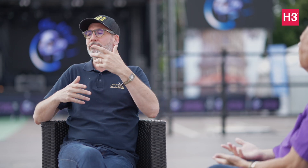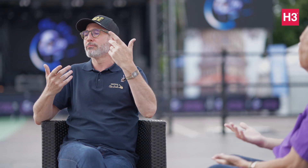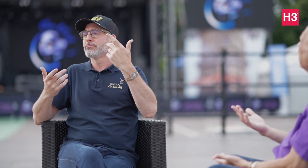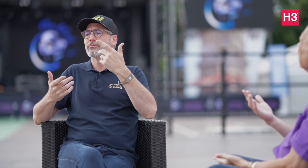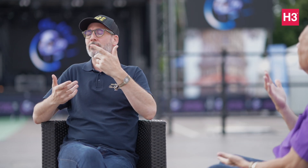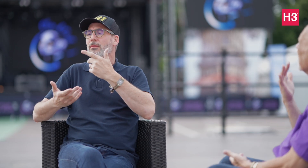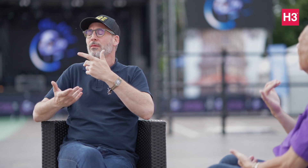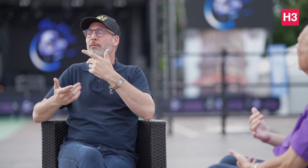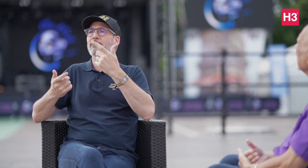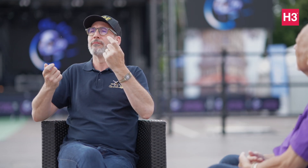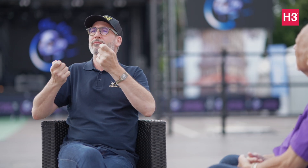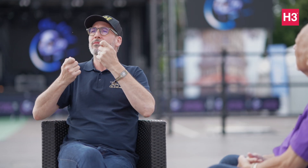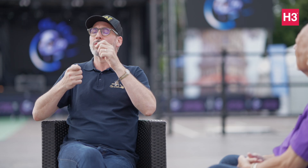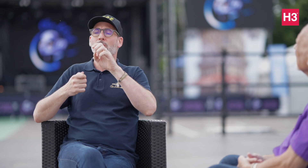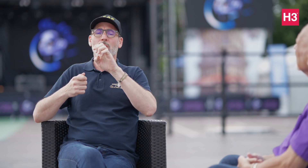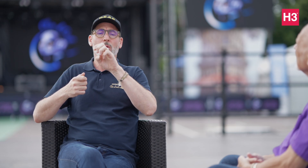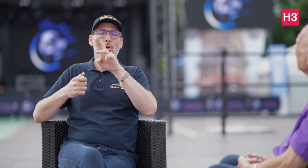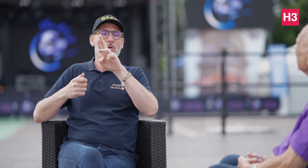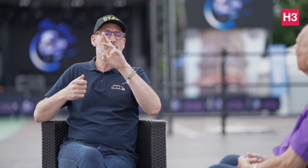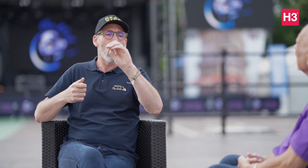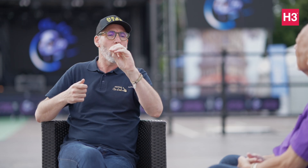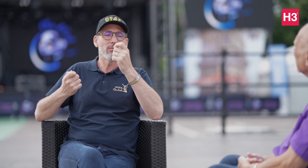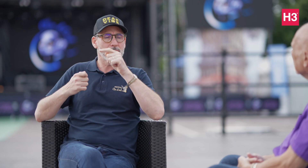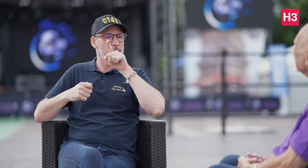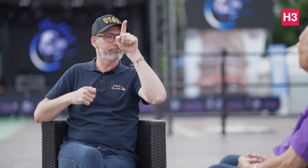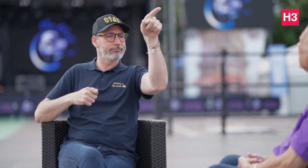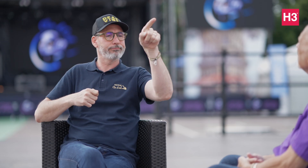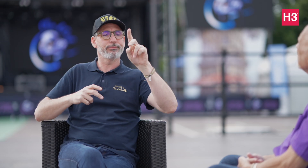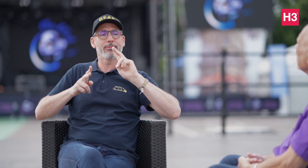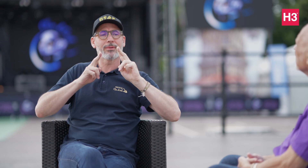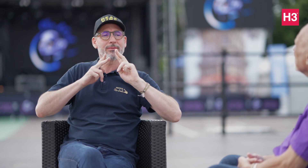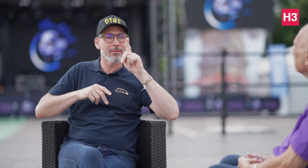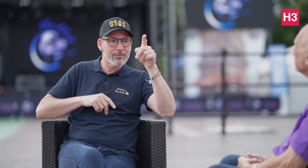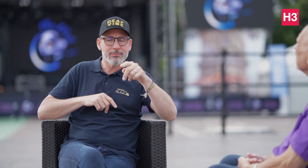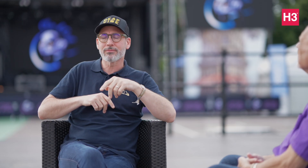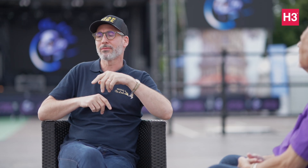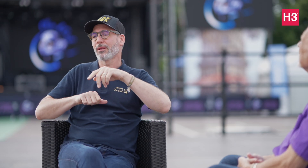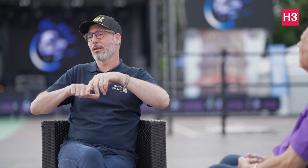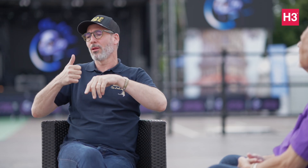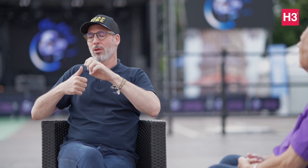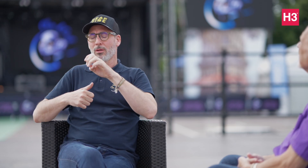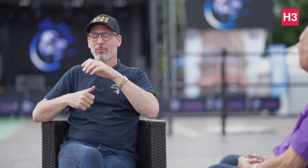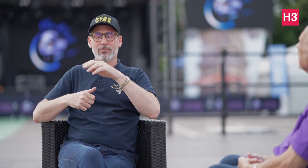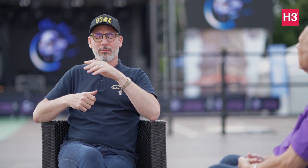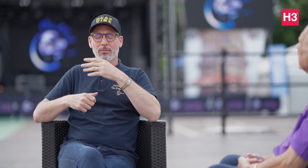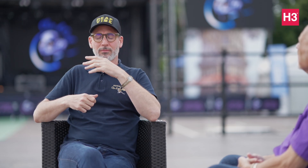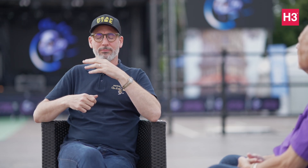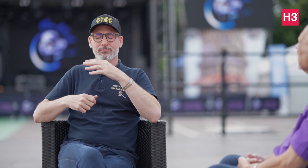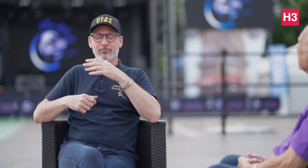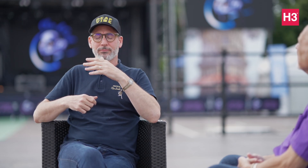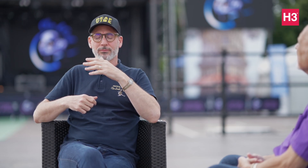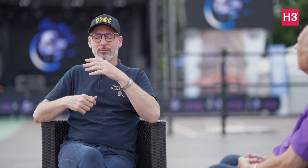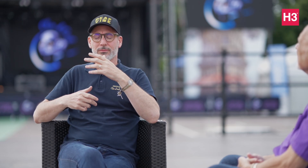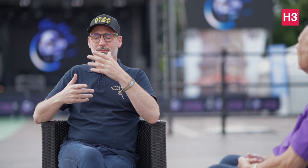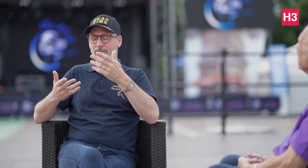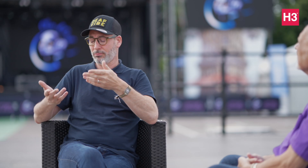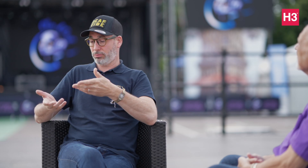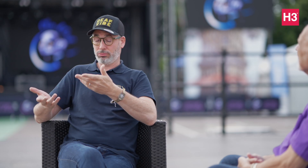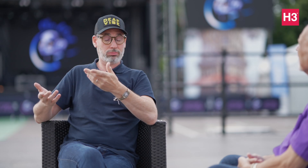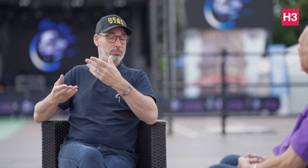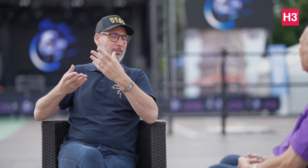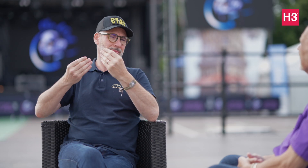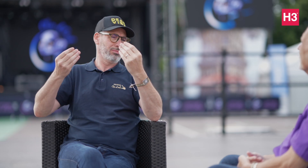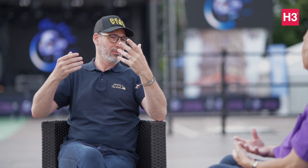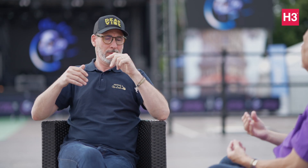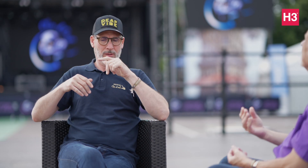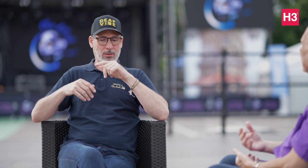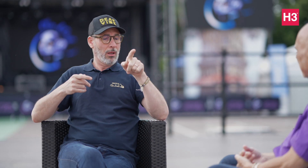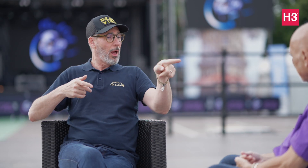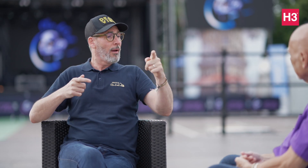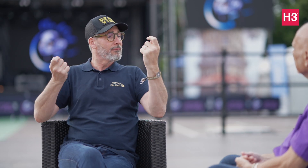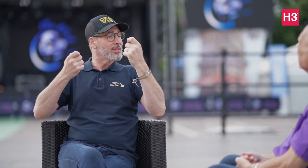For example, the Euro Festival is held in (blank),